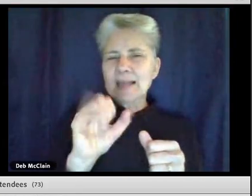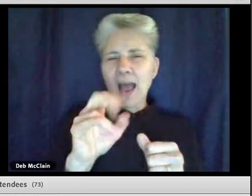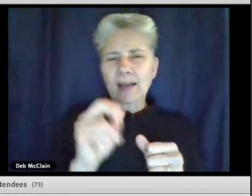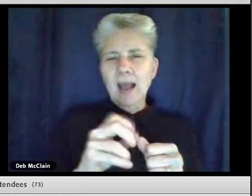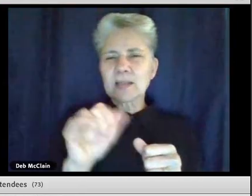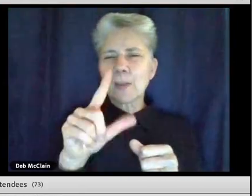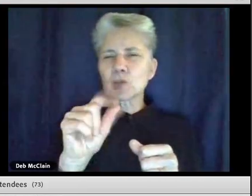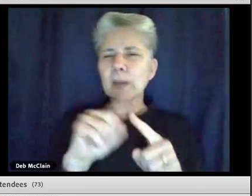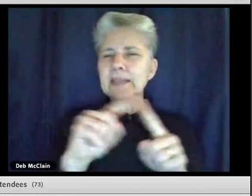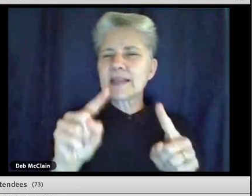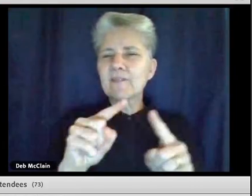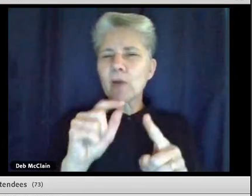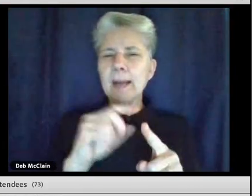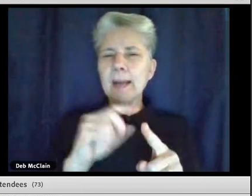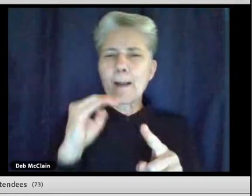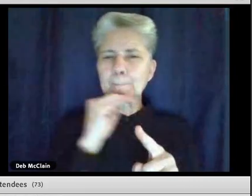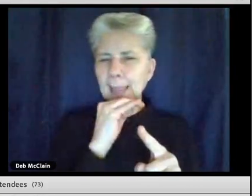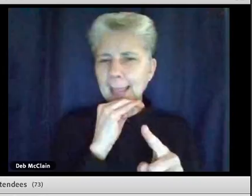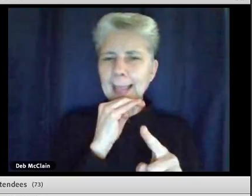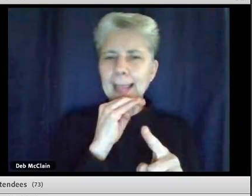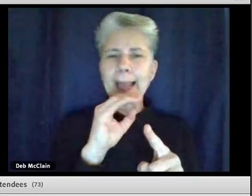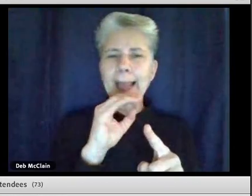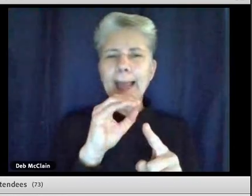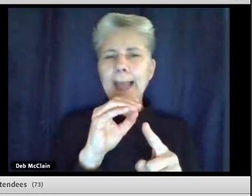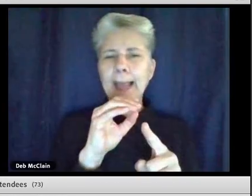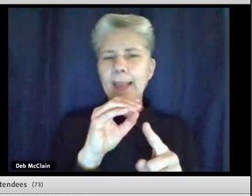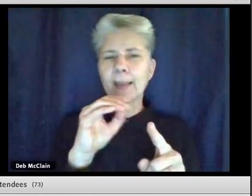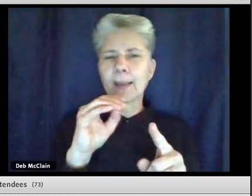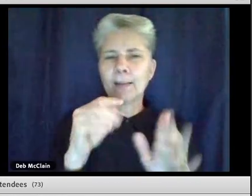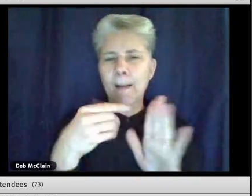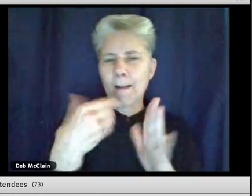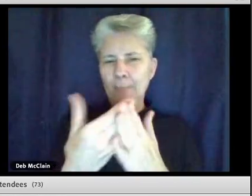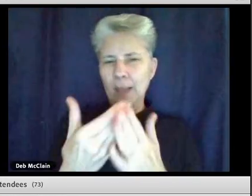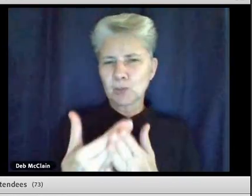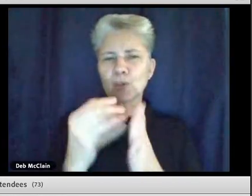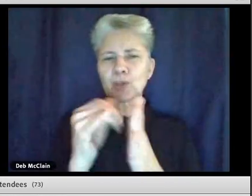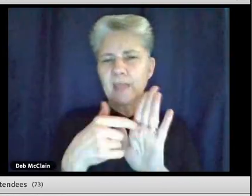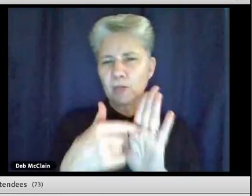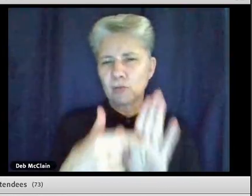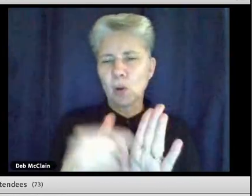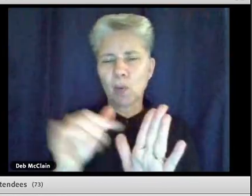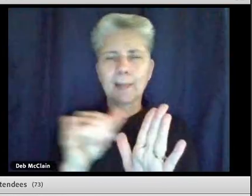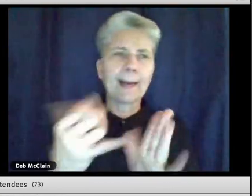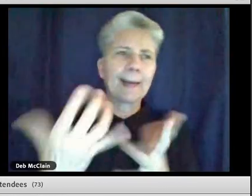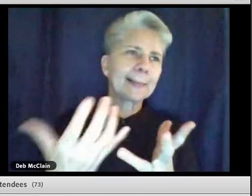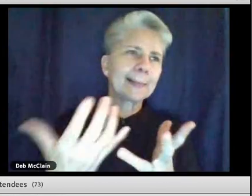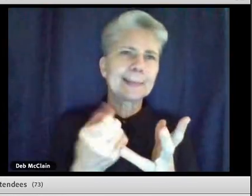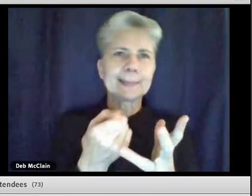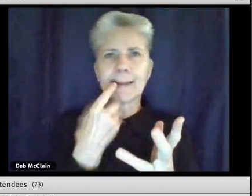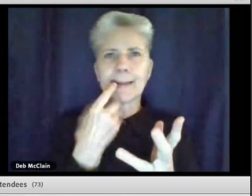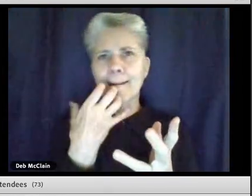The World Health Organization, each one of these icons, there's about 20 different myth busters that the World Health Organization puts out,